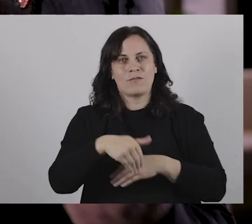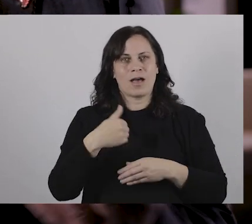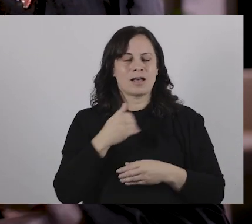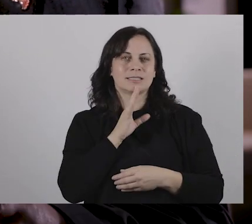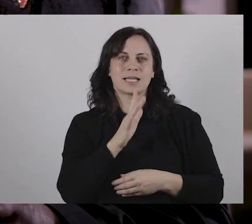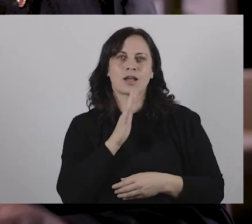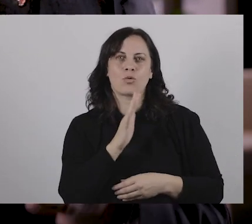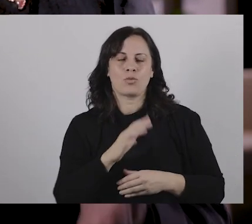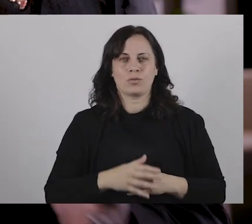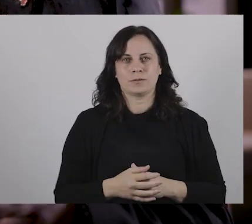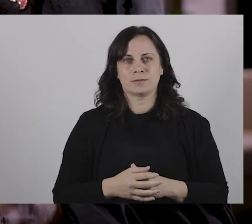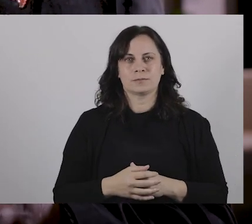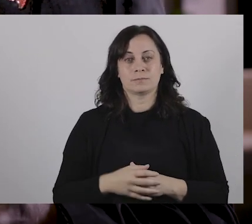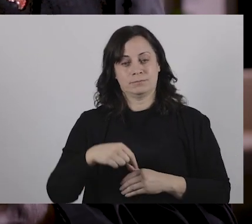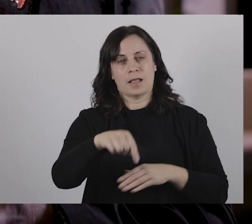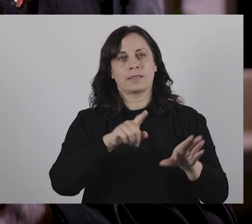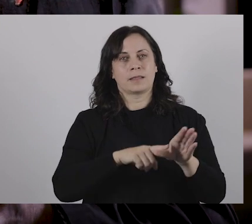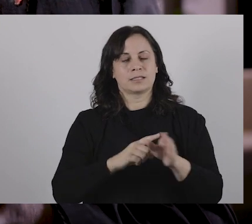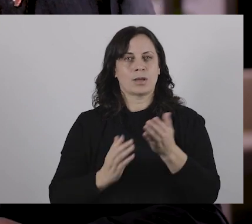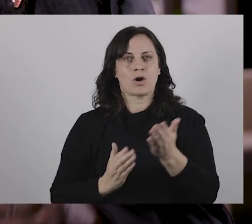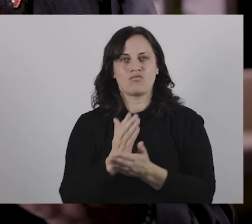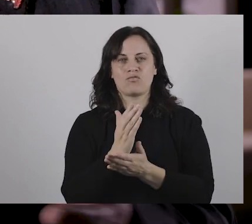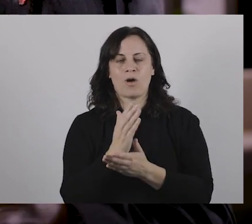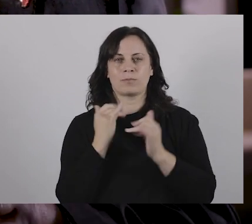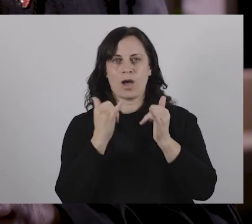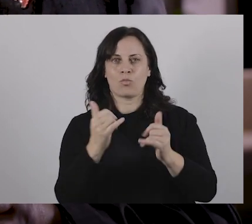it's right to give this award to you,